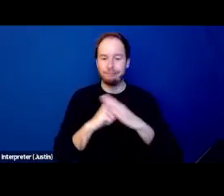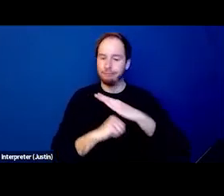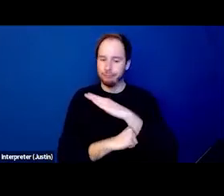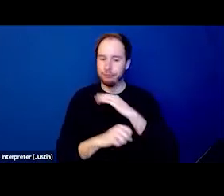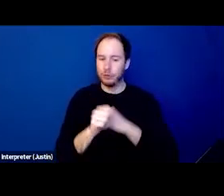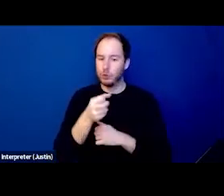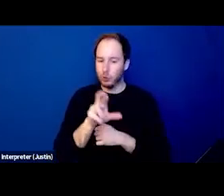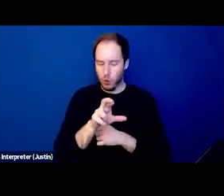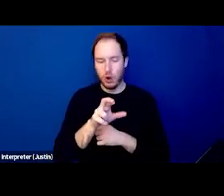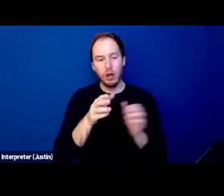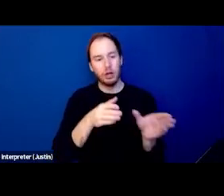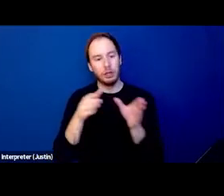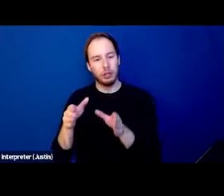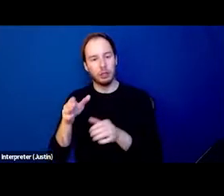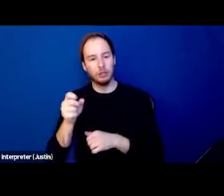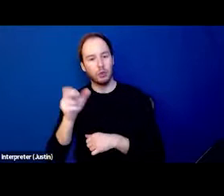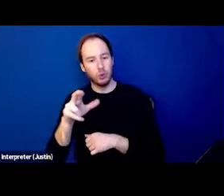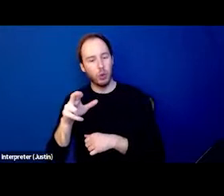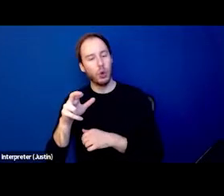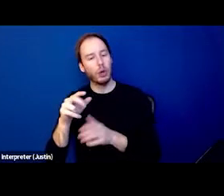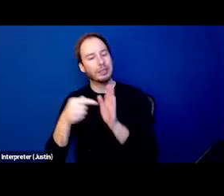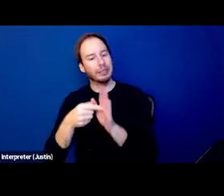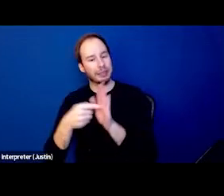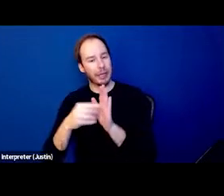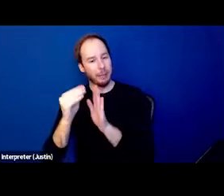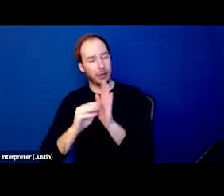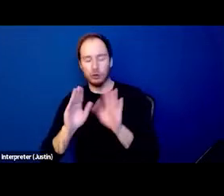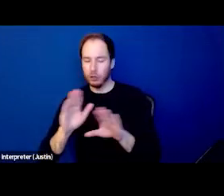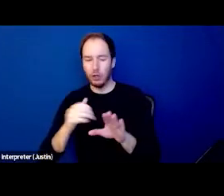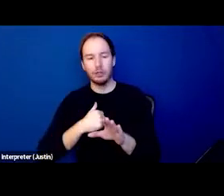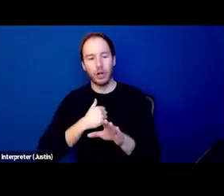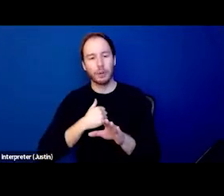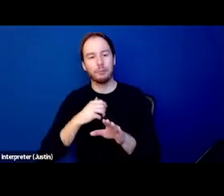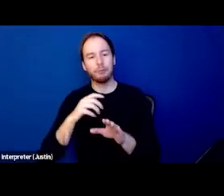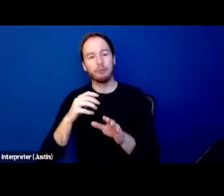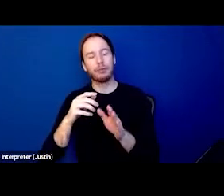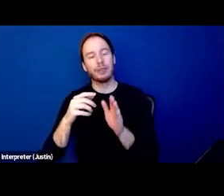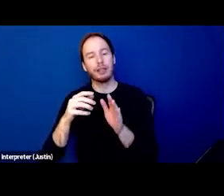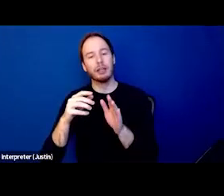and also a SOAR sample application, or I'm sorry, a sample referral application